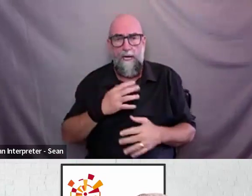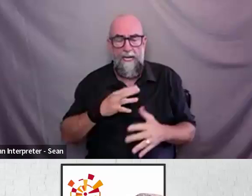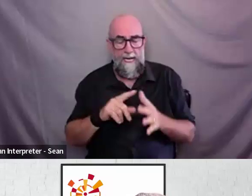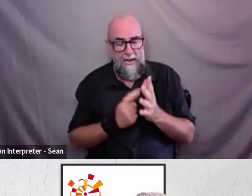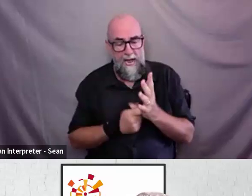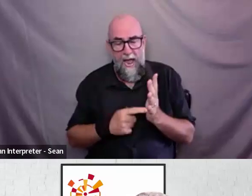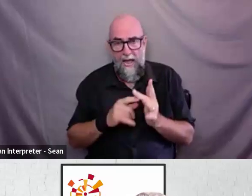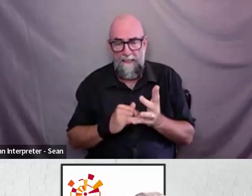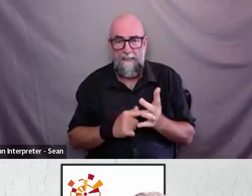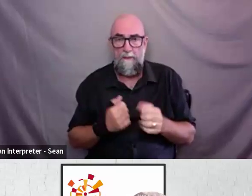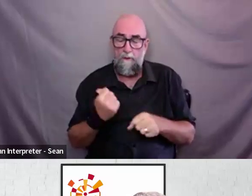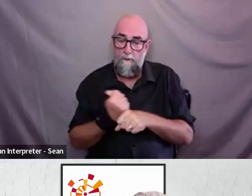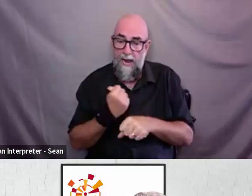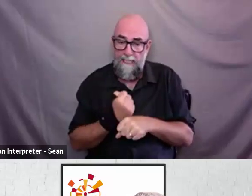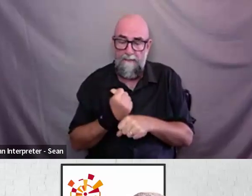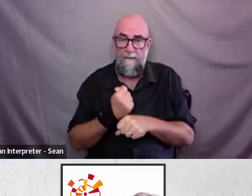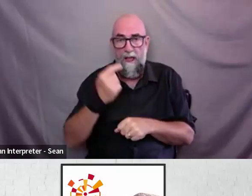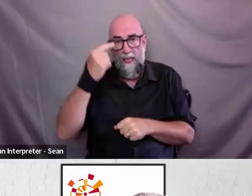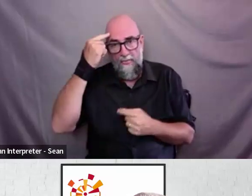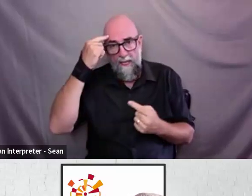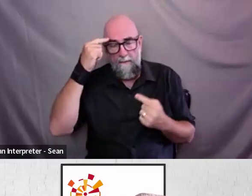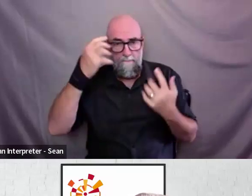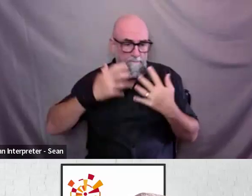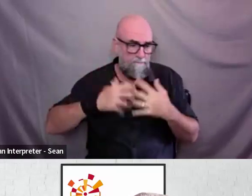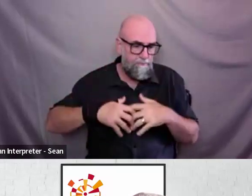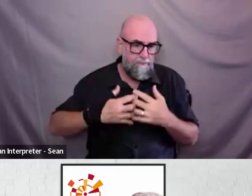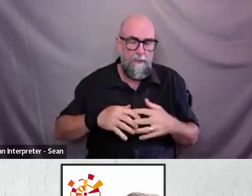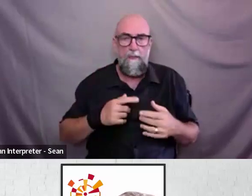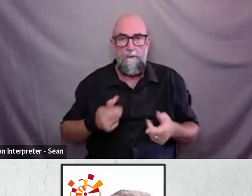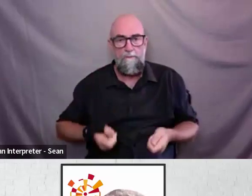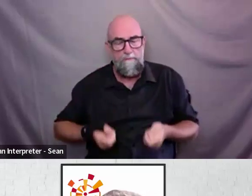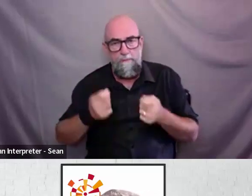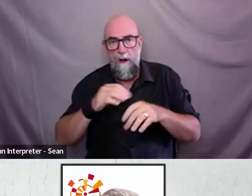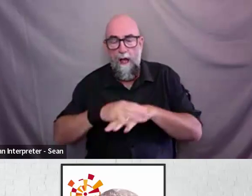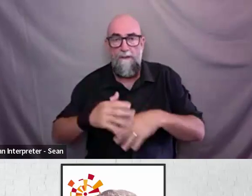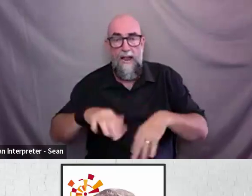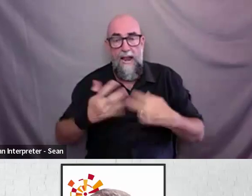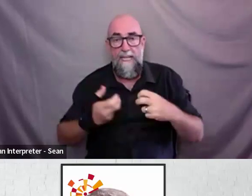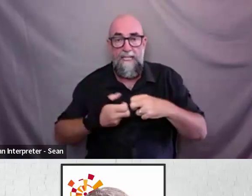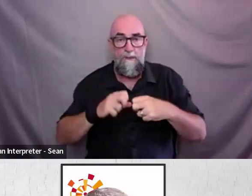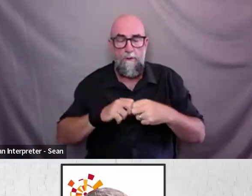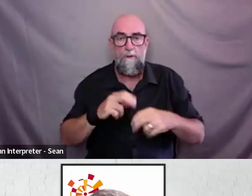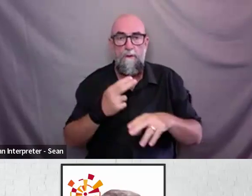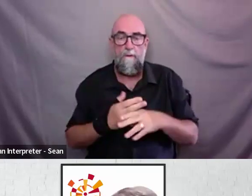industries. James, you touched on, in your introduction